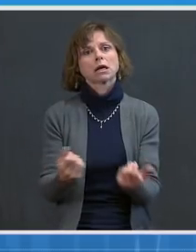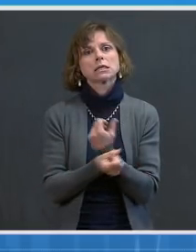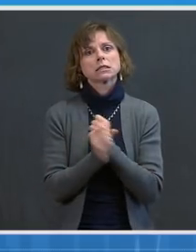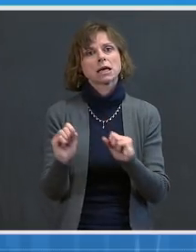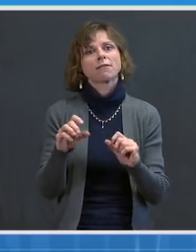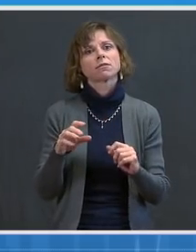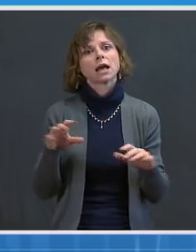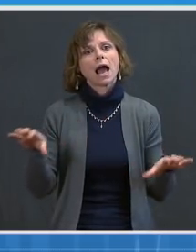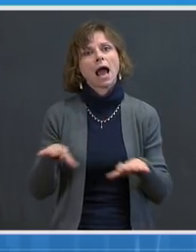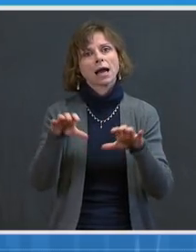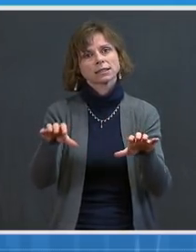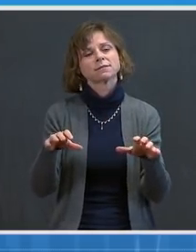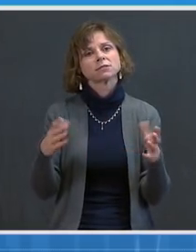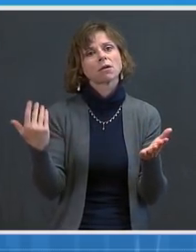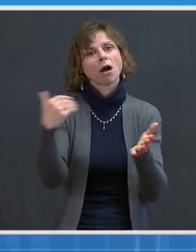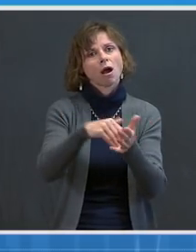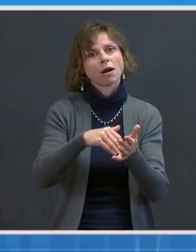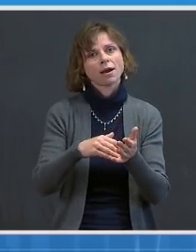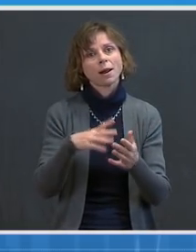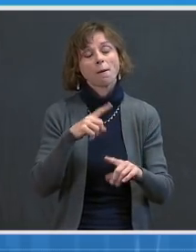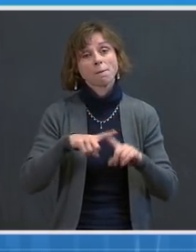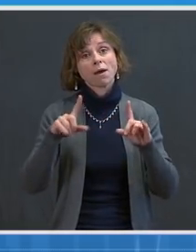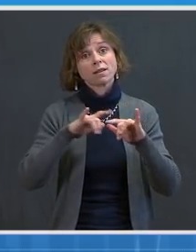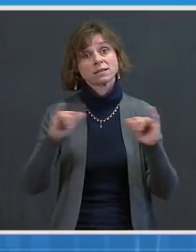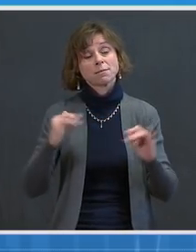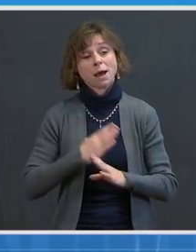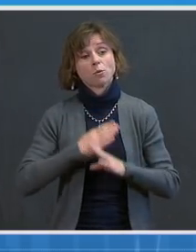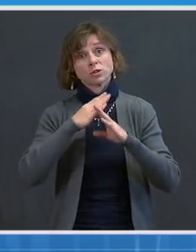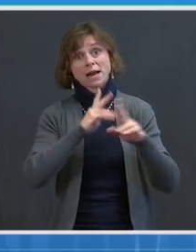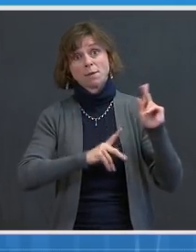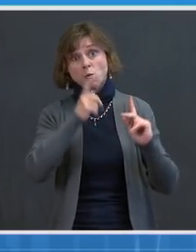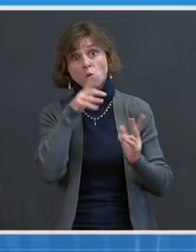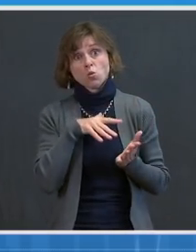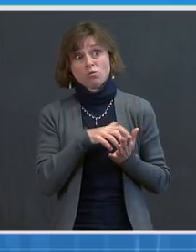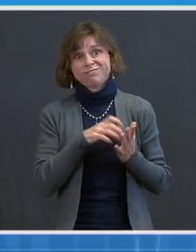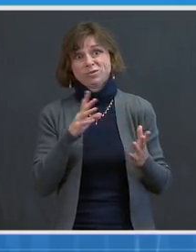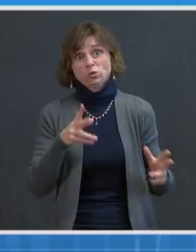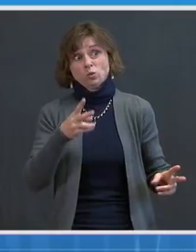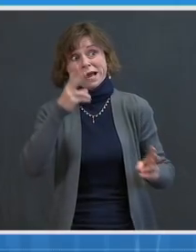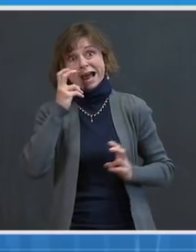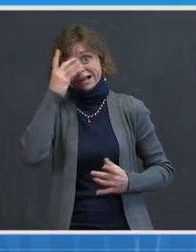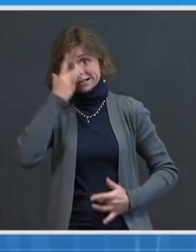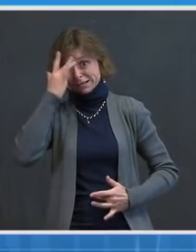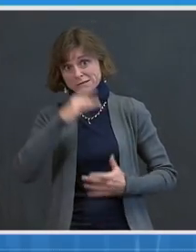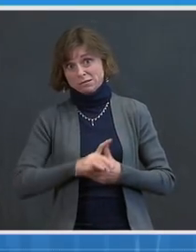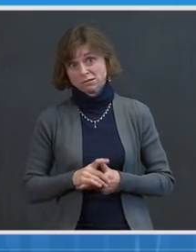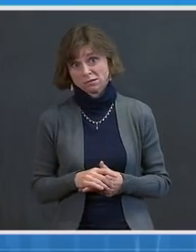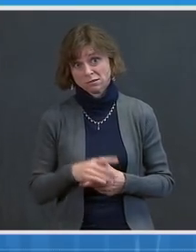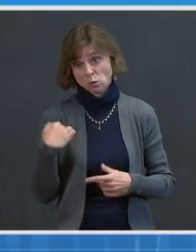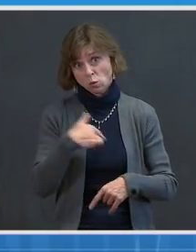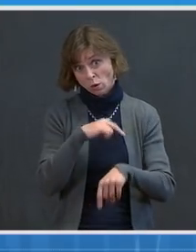who remain vulnerable to this disease. We are working across the government and with many scientific partners